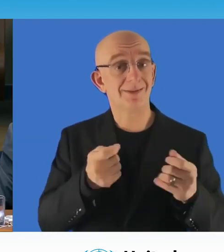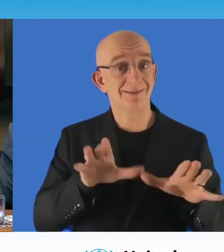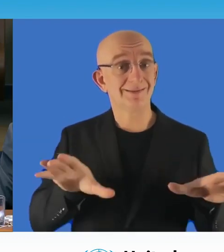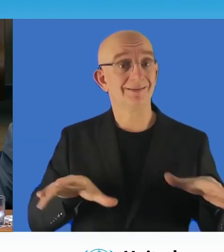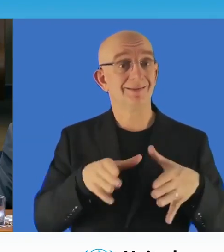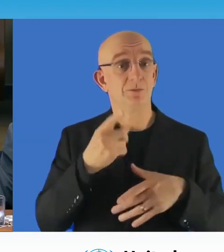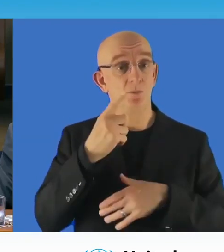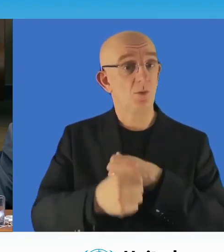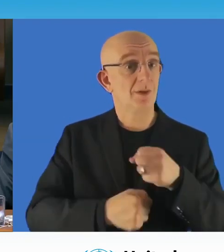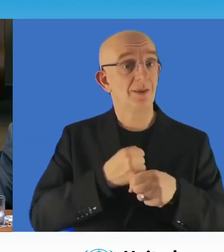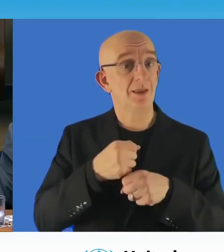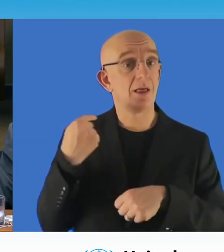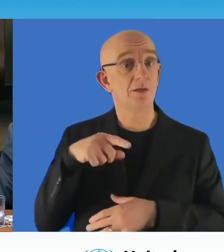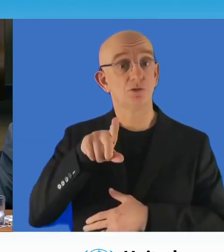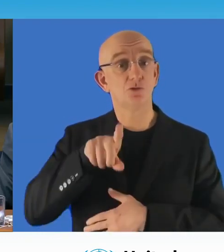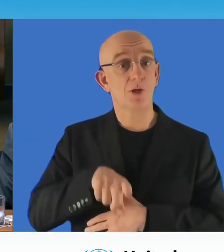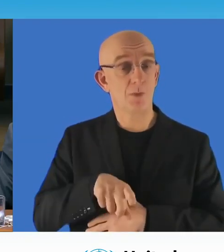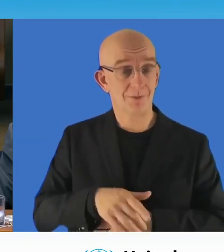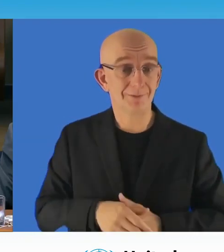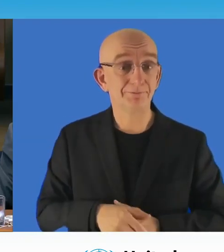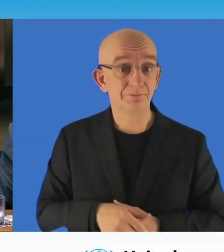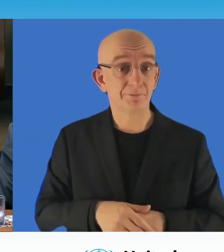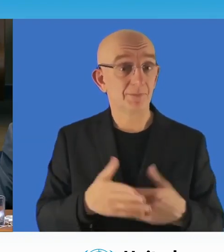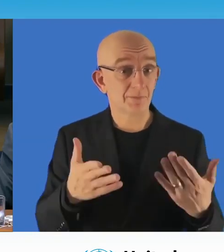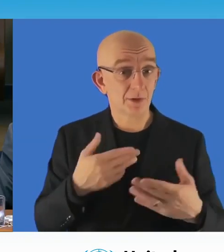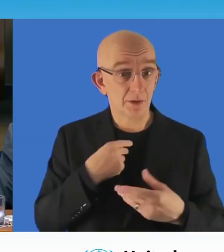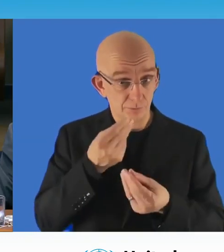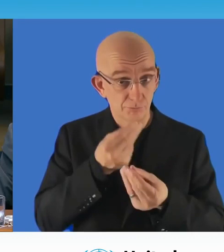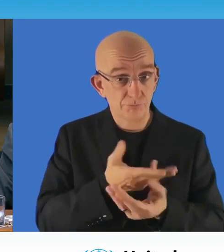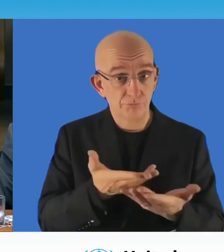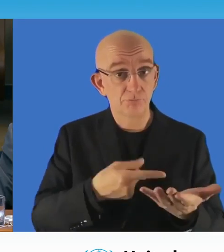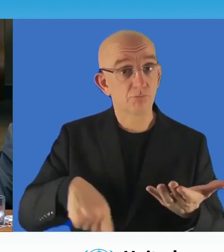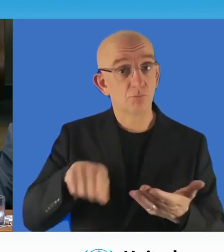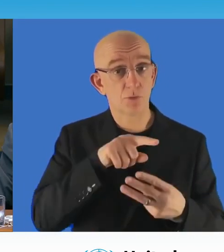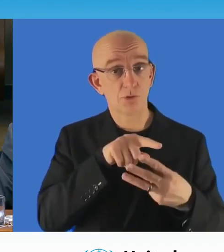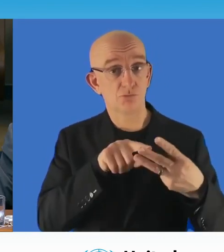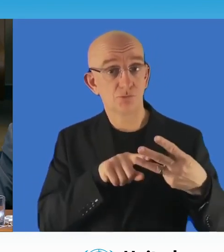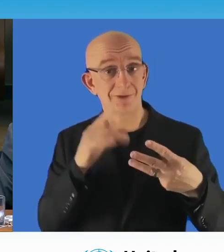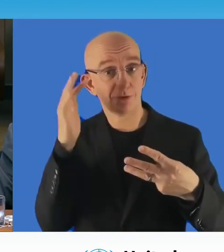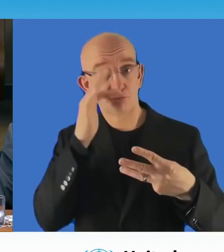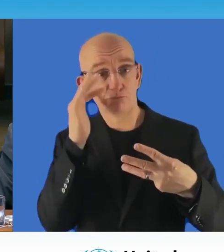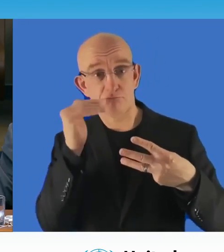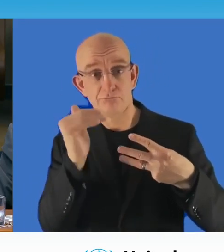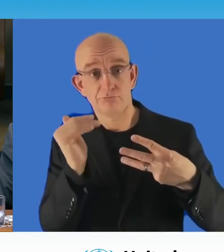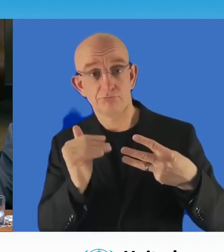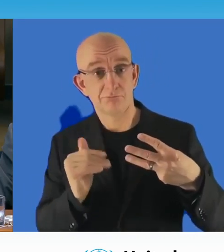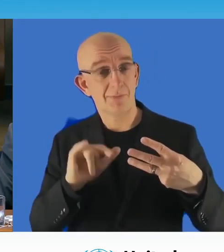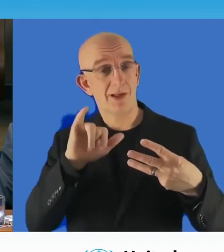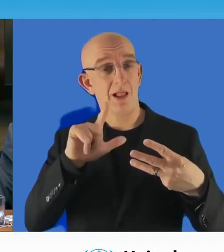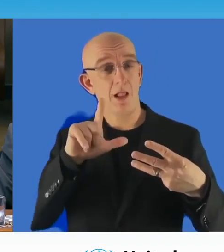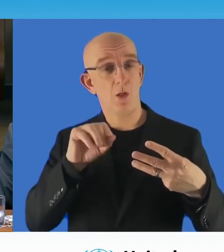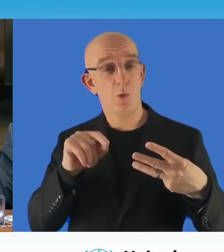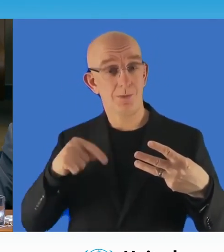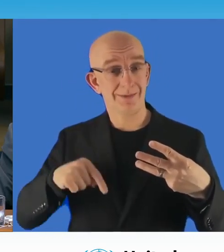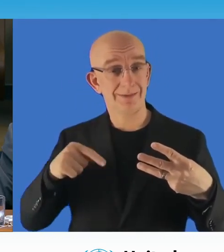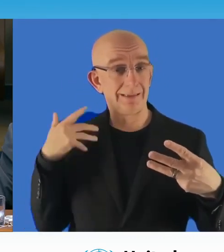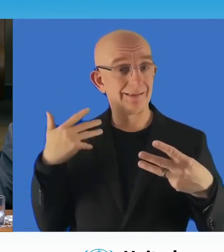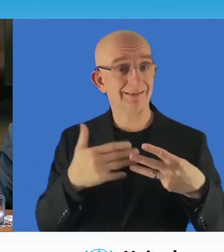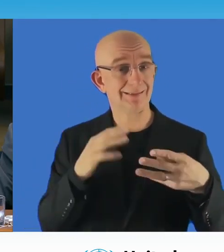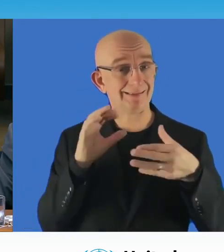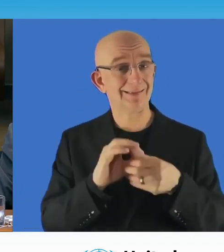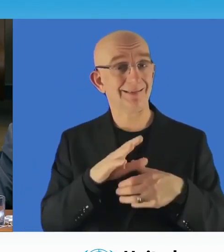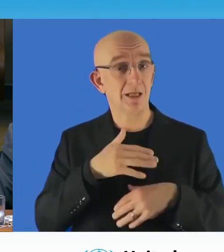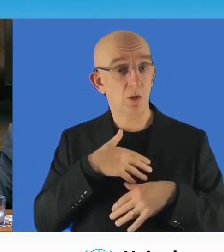our panel first is the area of networks before we began implementing the undis we understood that we